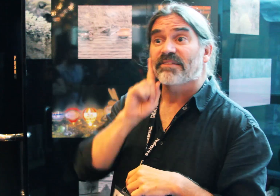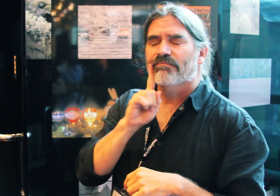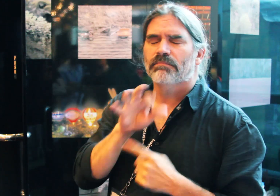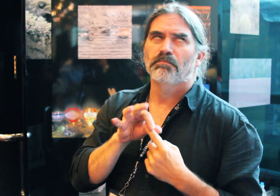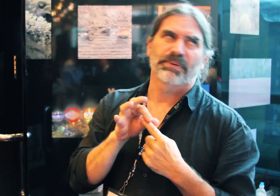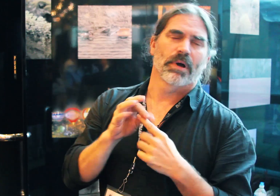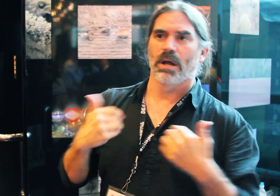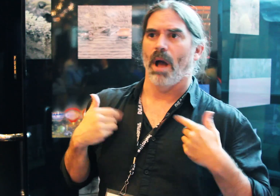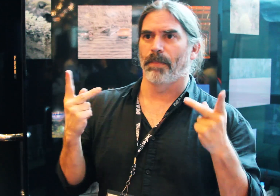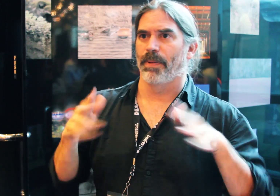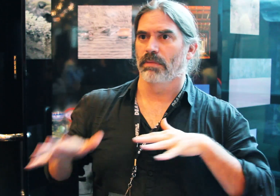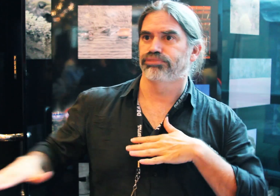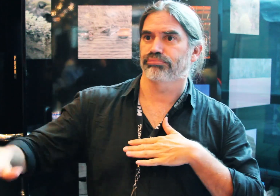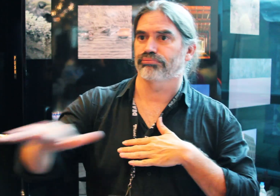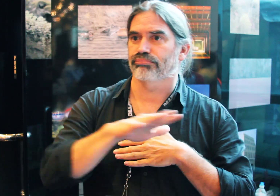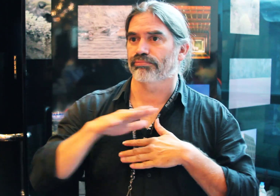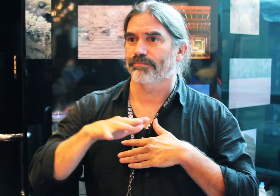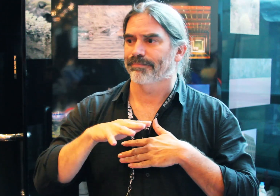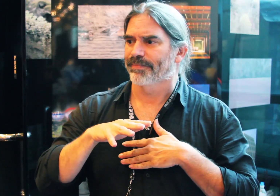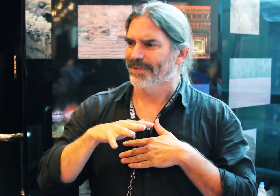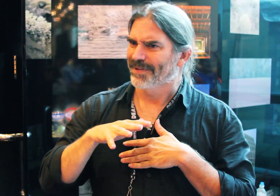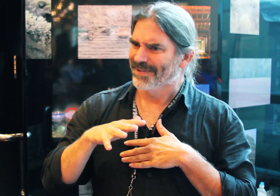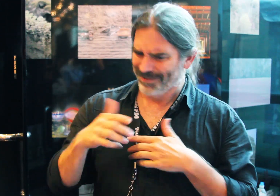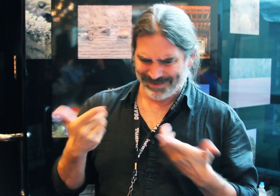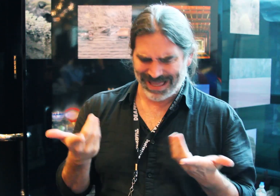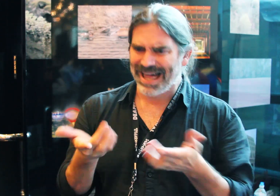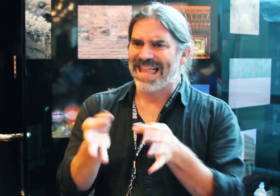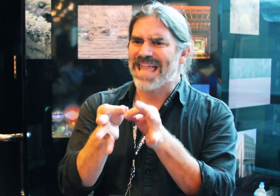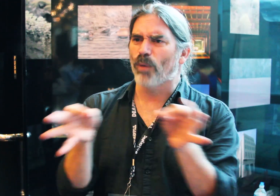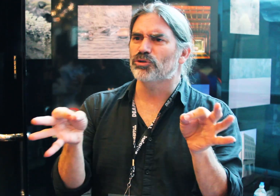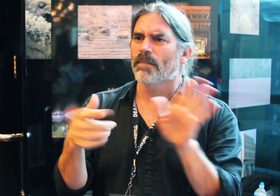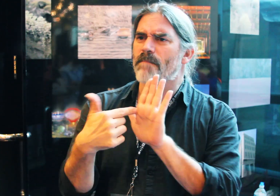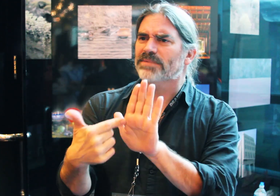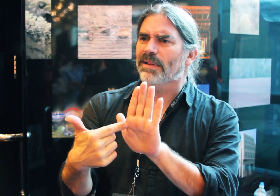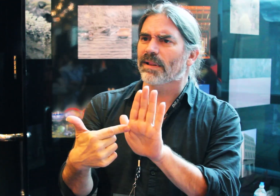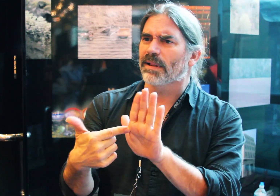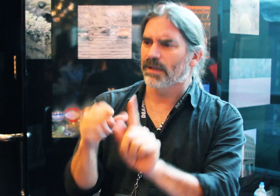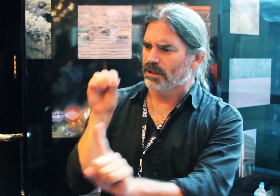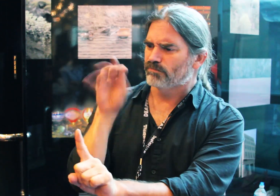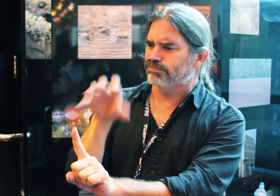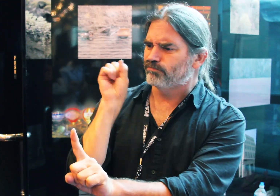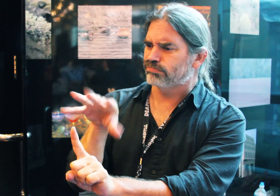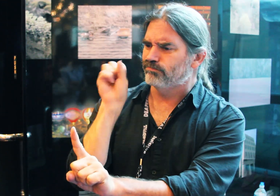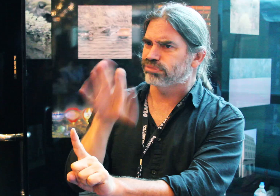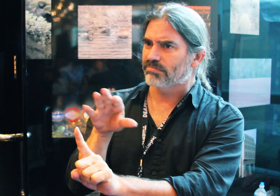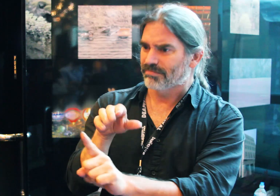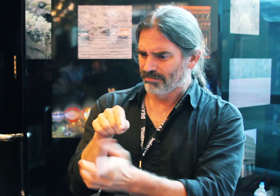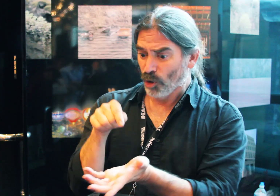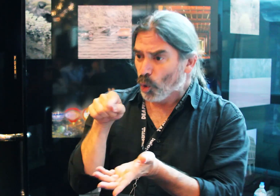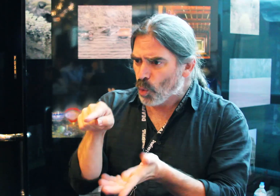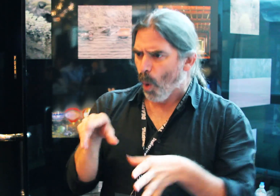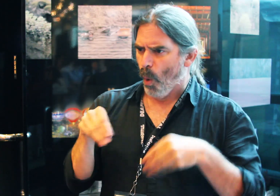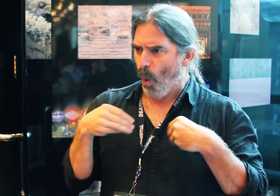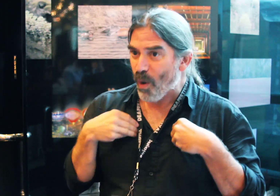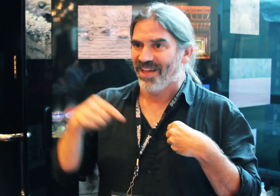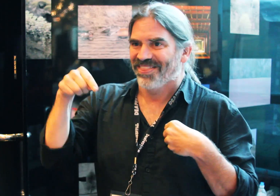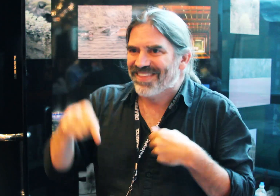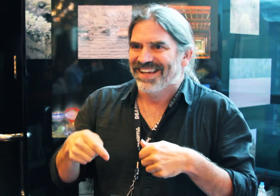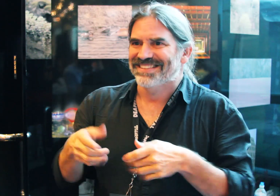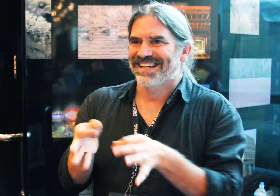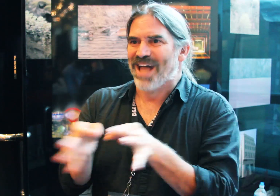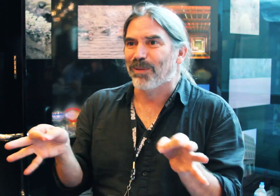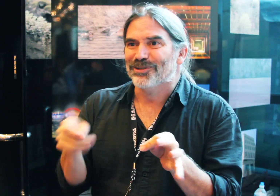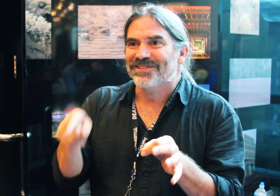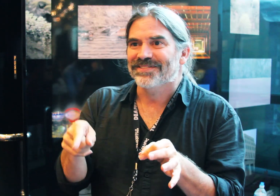The Deaf community especially, theres a lot of people all over, a language model...you own this language